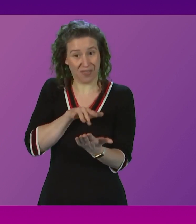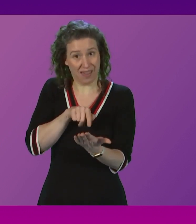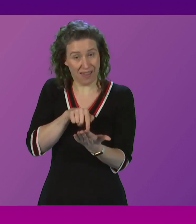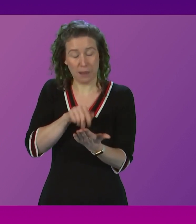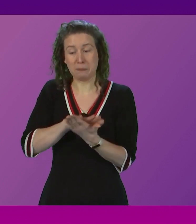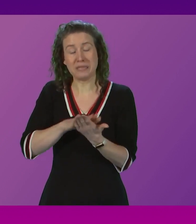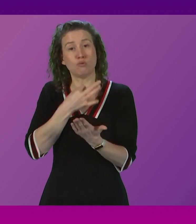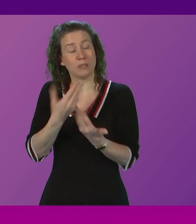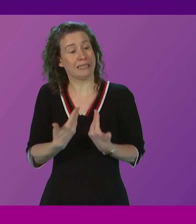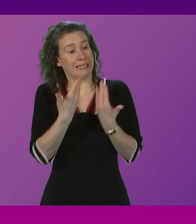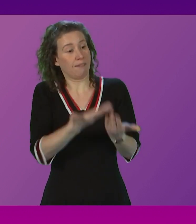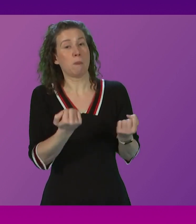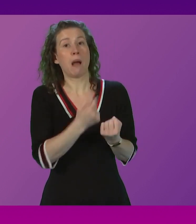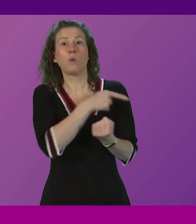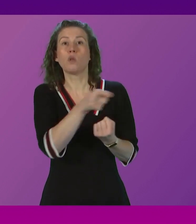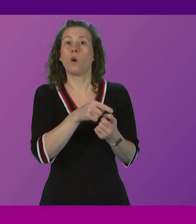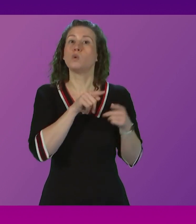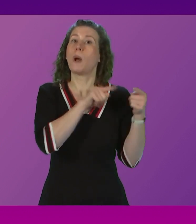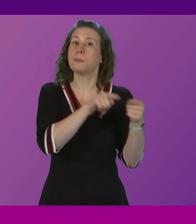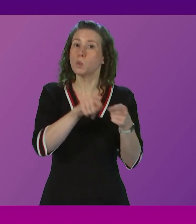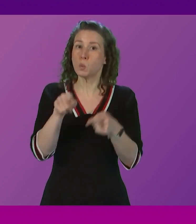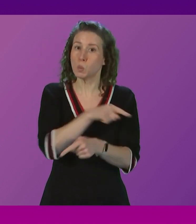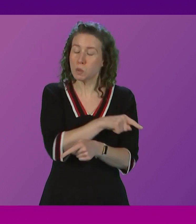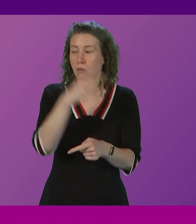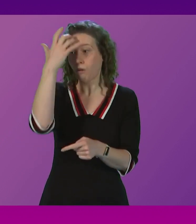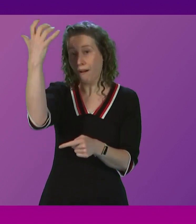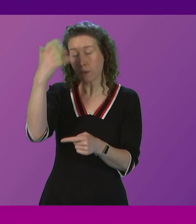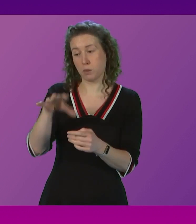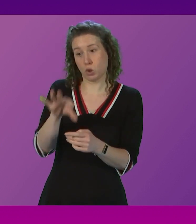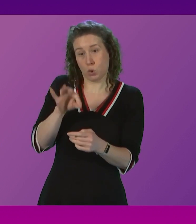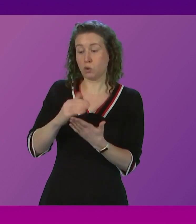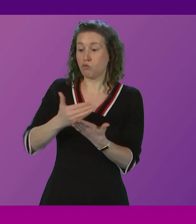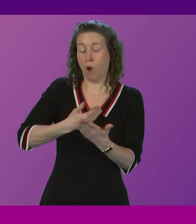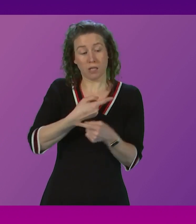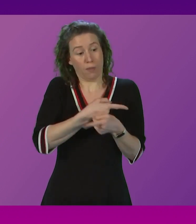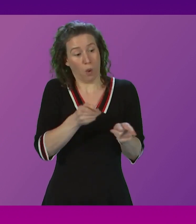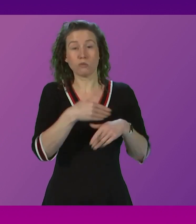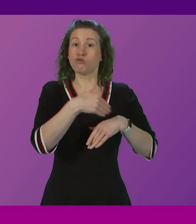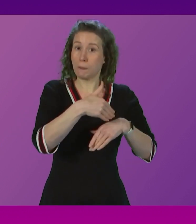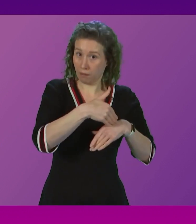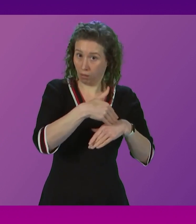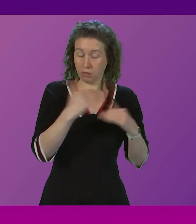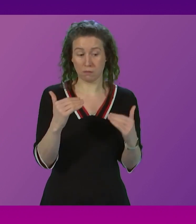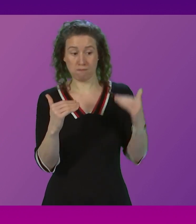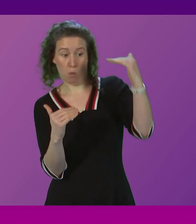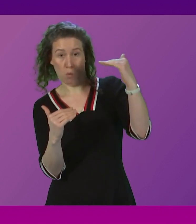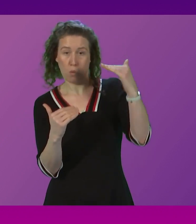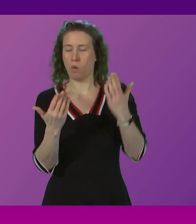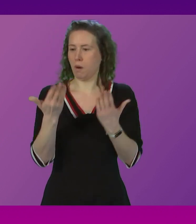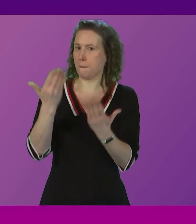to abusers, and she said that the Government is choosing to put the rights of alleged criminals over the rights of victims.